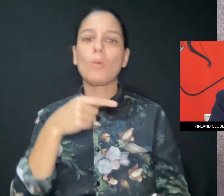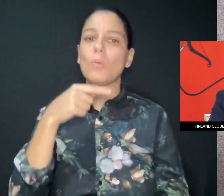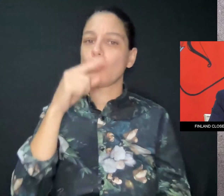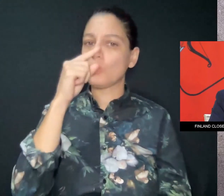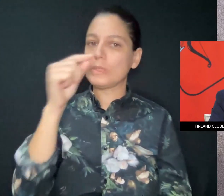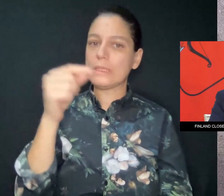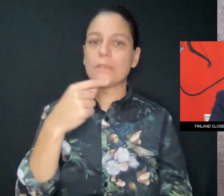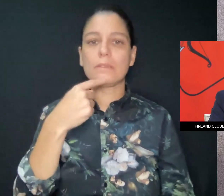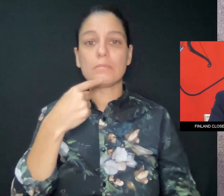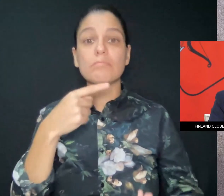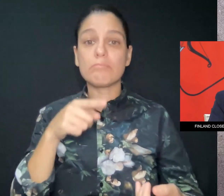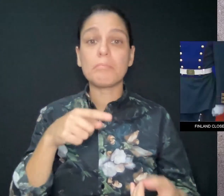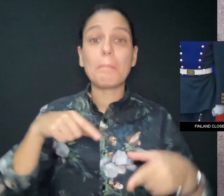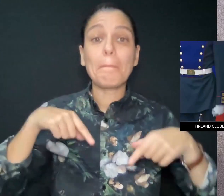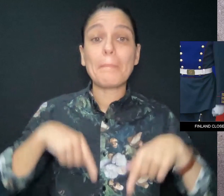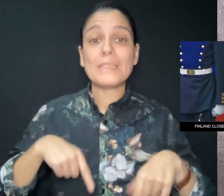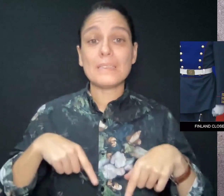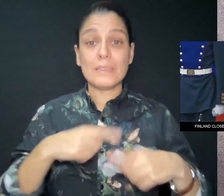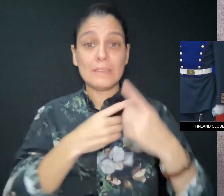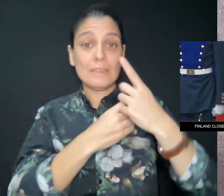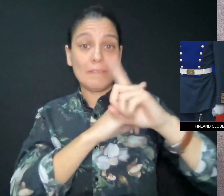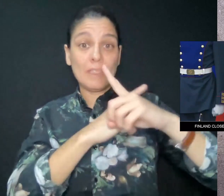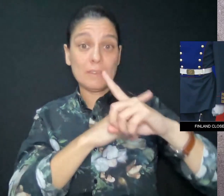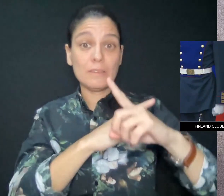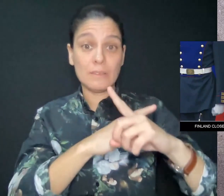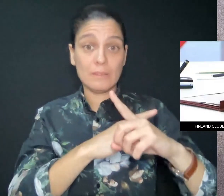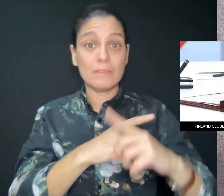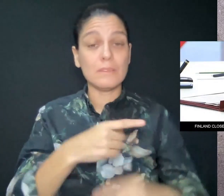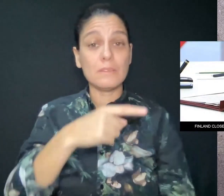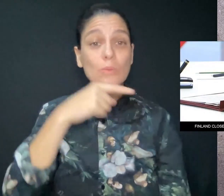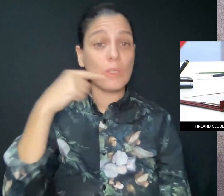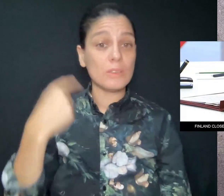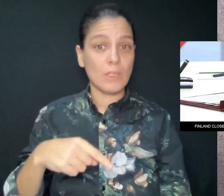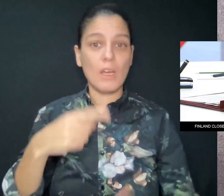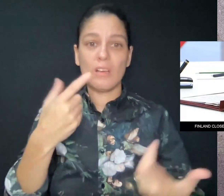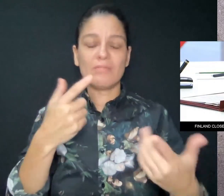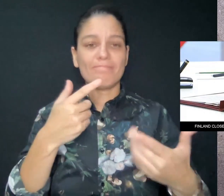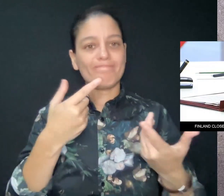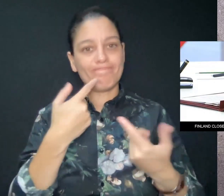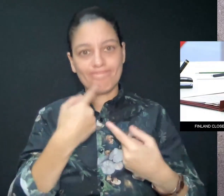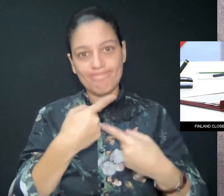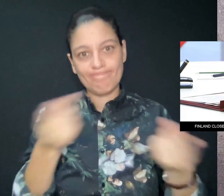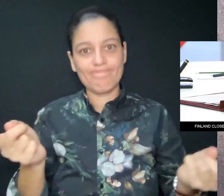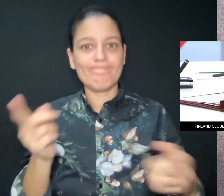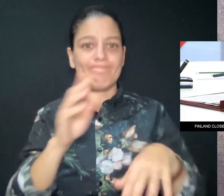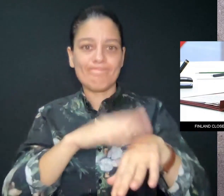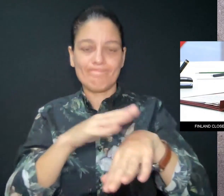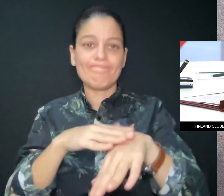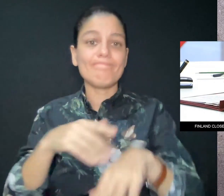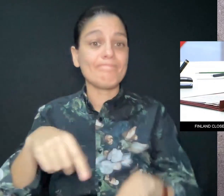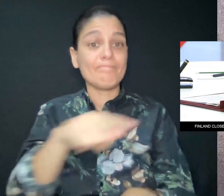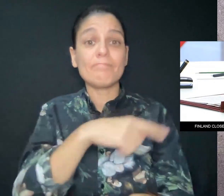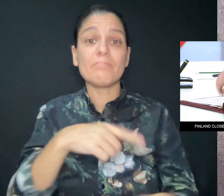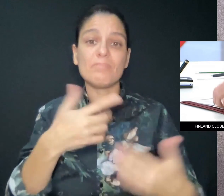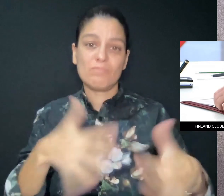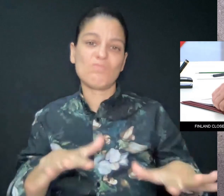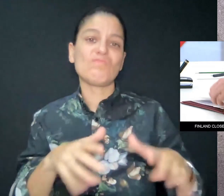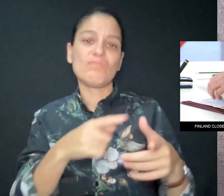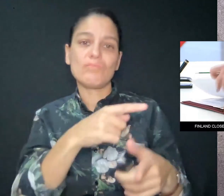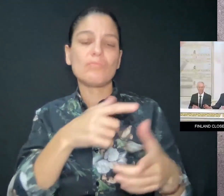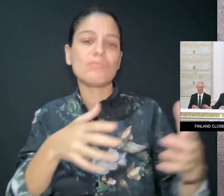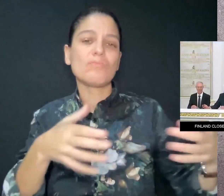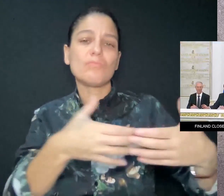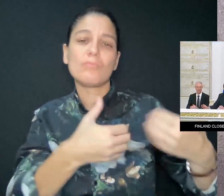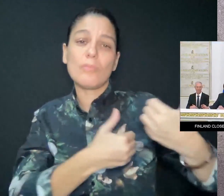announcement Russia's Defense Ministry reported Russian troops pulled out of the city of Lyman